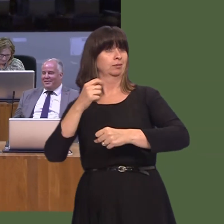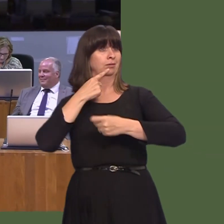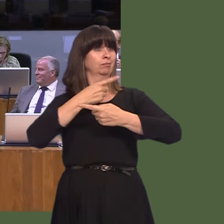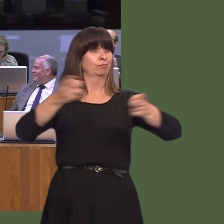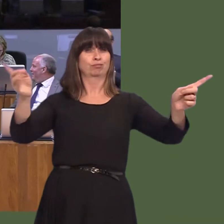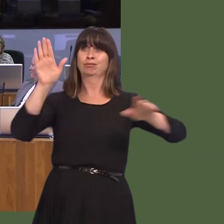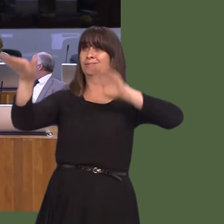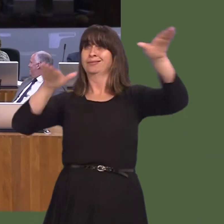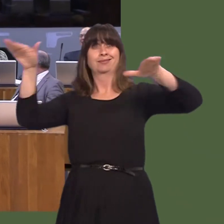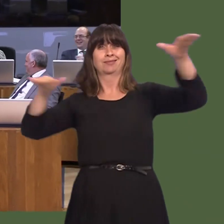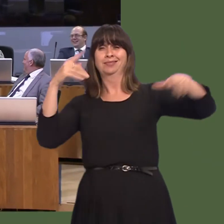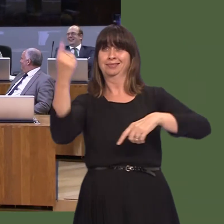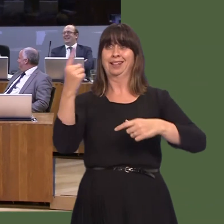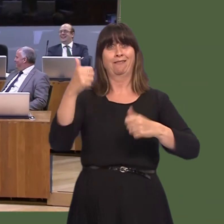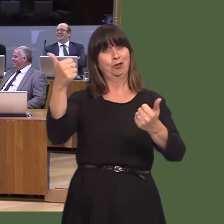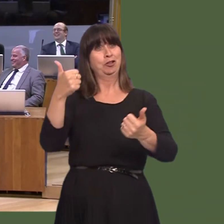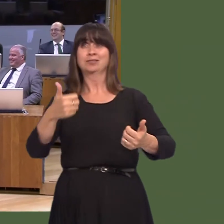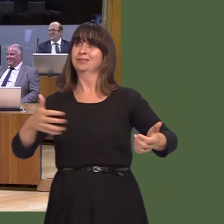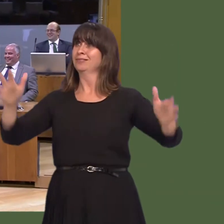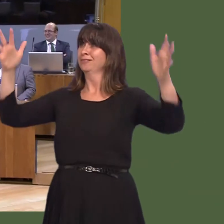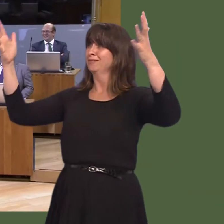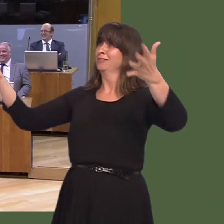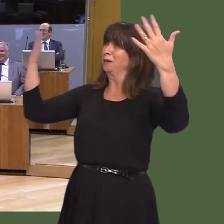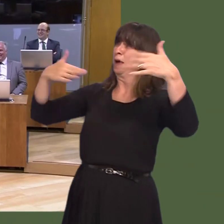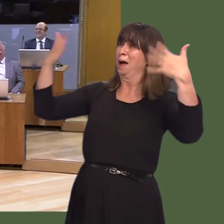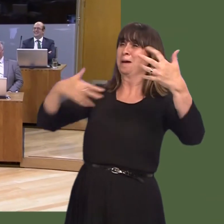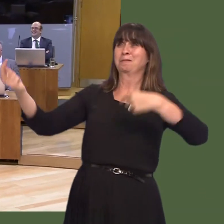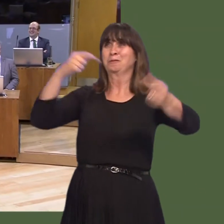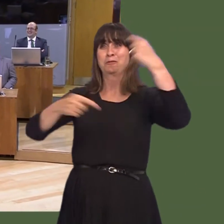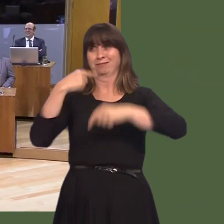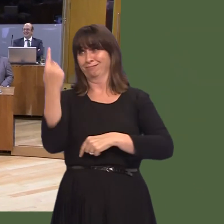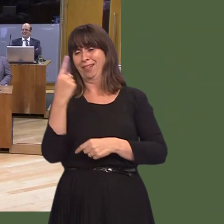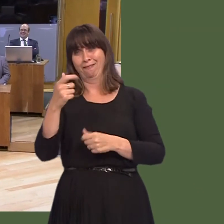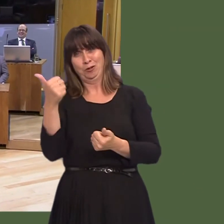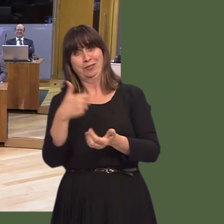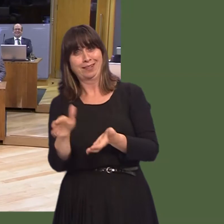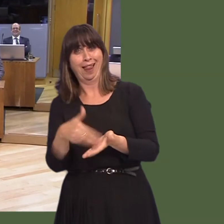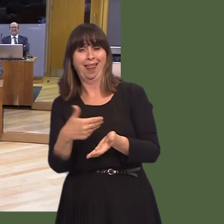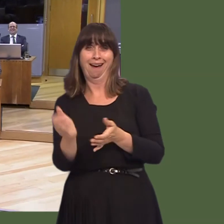job, I must say, of selling Anglesey as a result of what he has said.